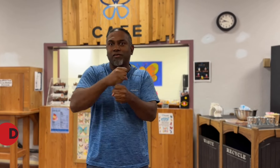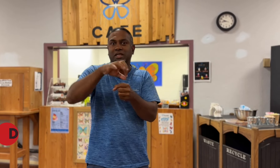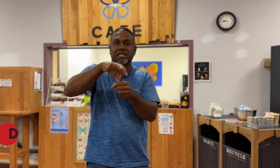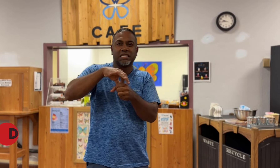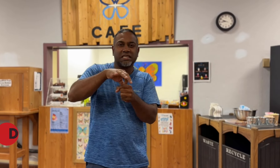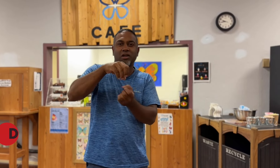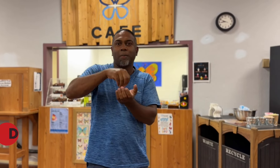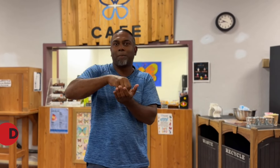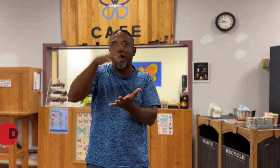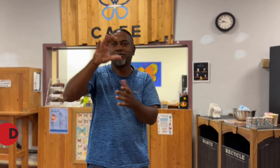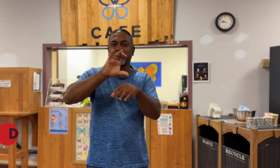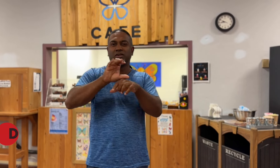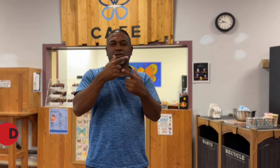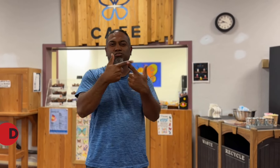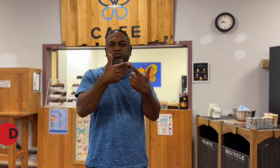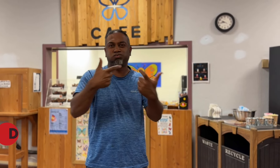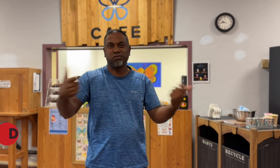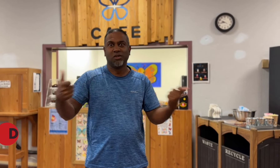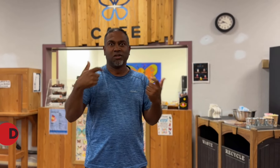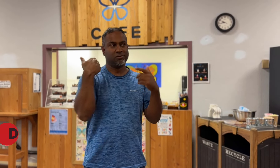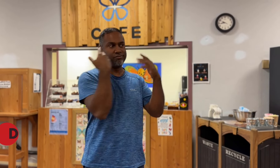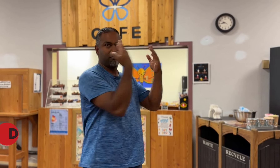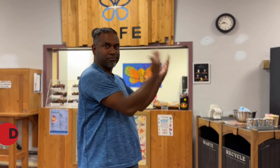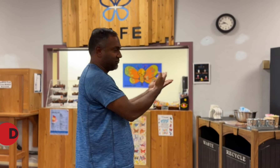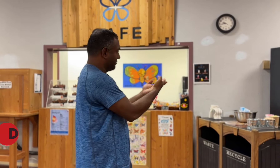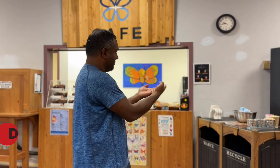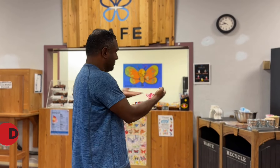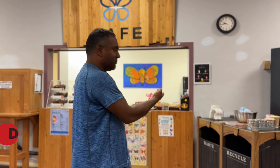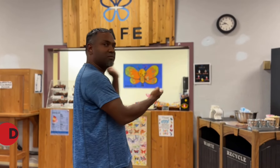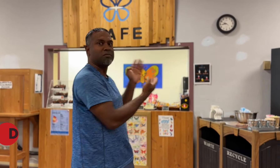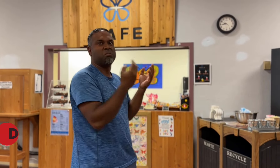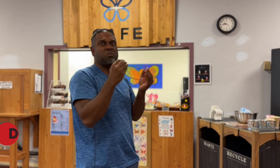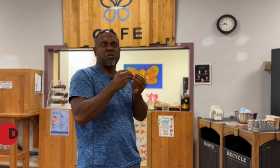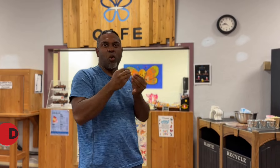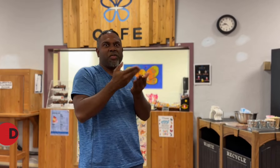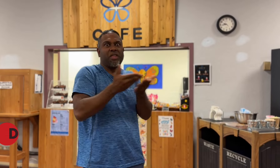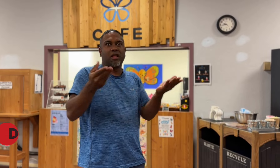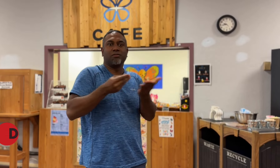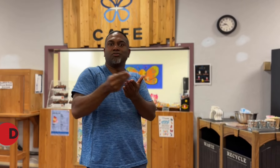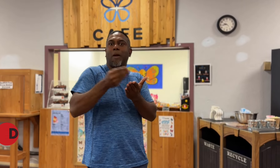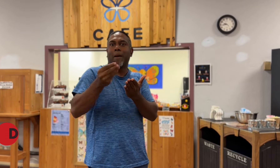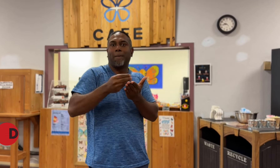tea, muffins, cake and so on. Crew members were excited to have this opportunity reopen. There's more things to purchase